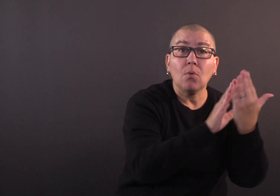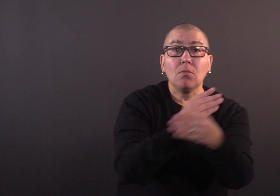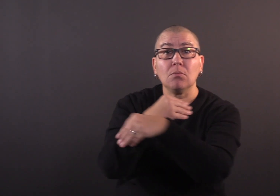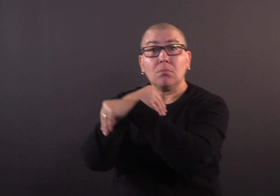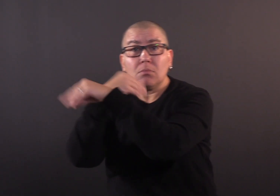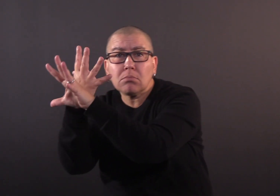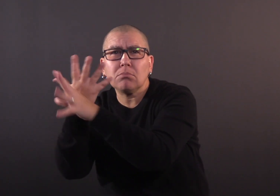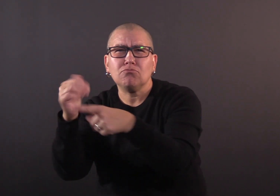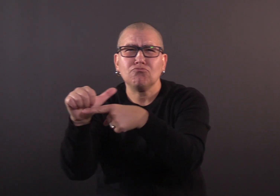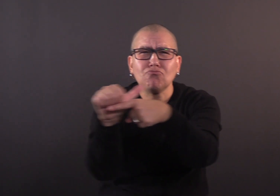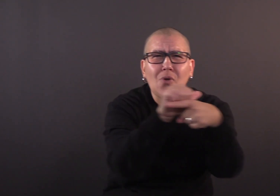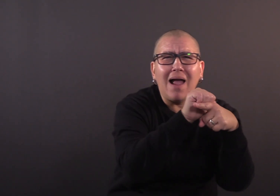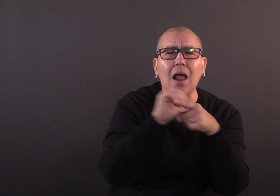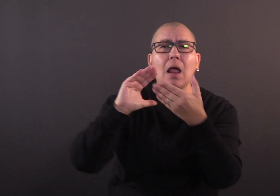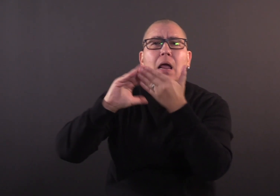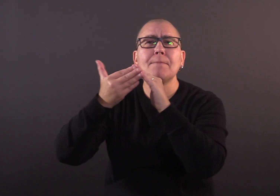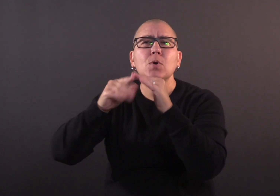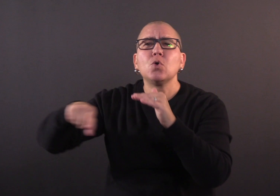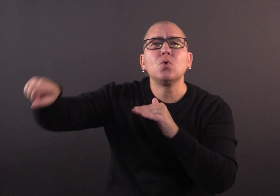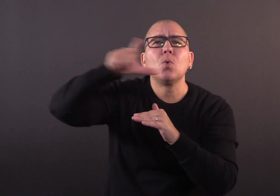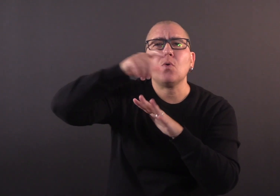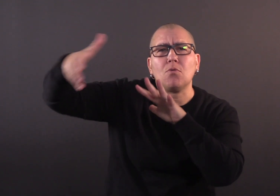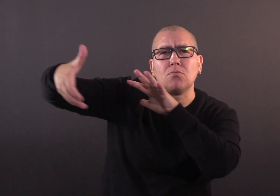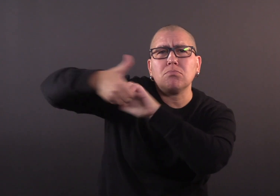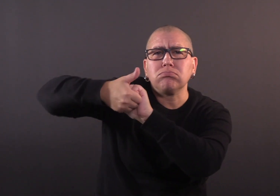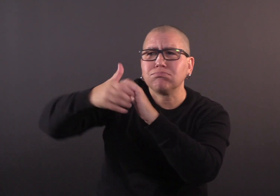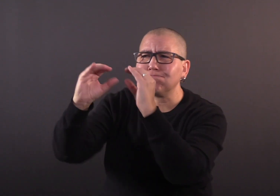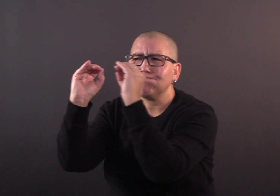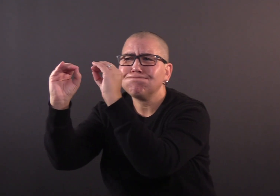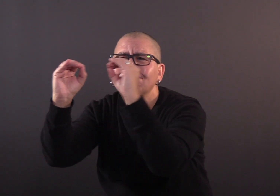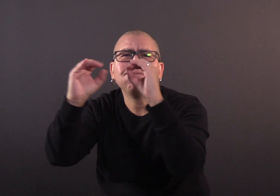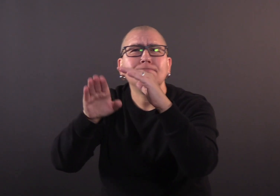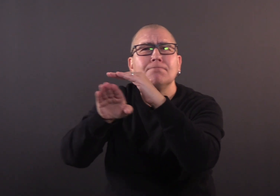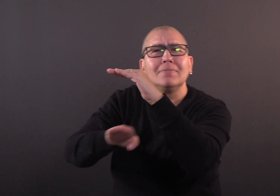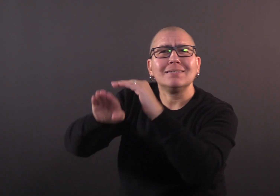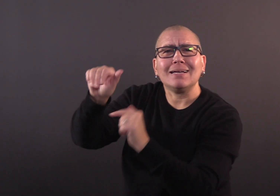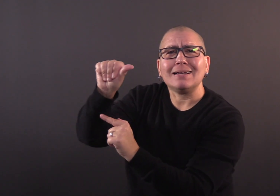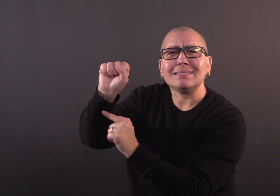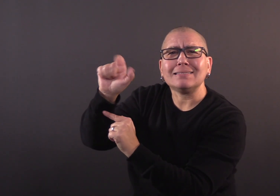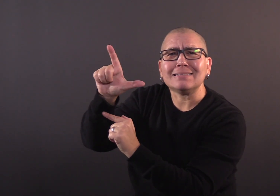Trainings were tailored to meet the language and organizational needs of the people served, ‘’ said